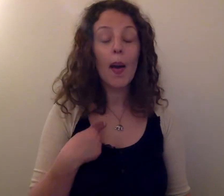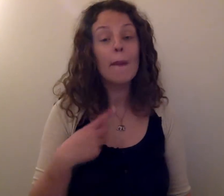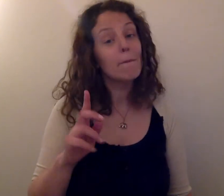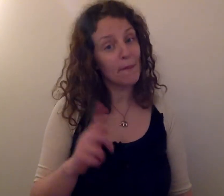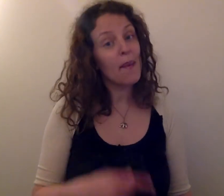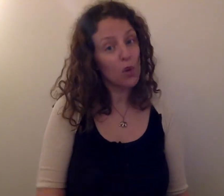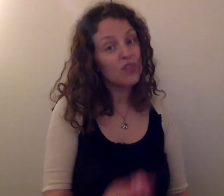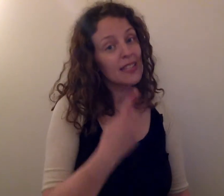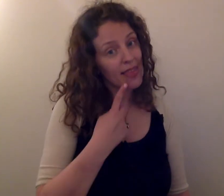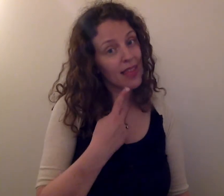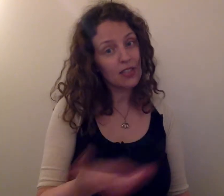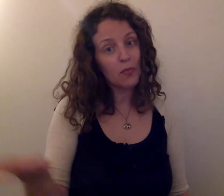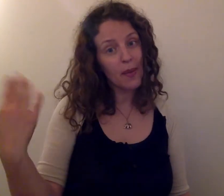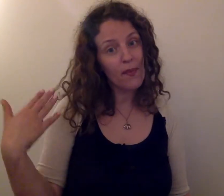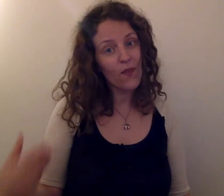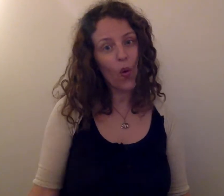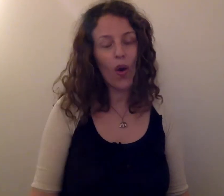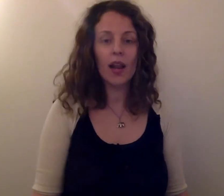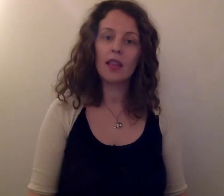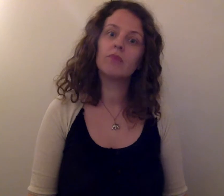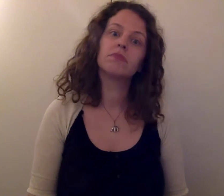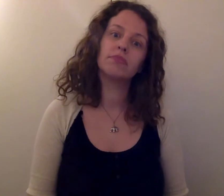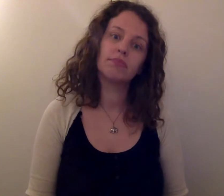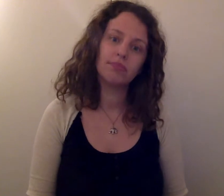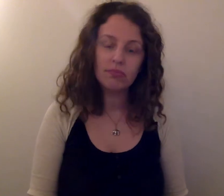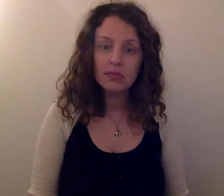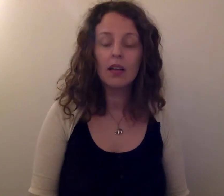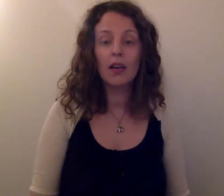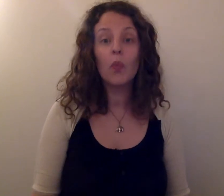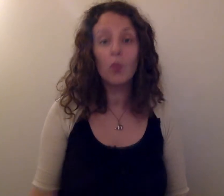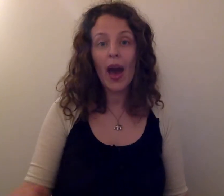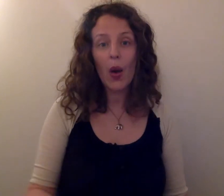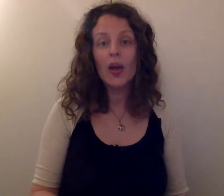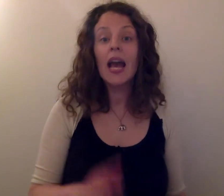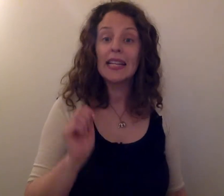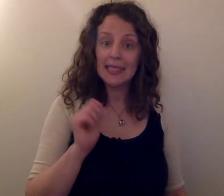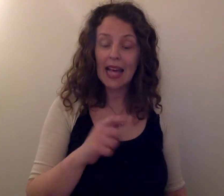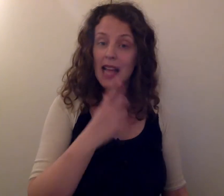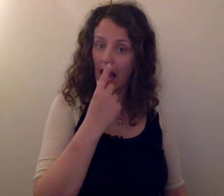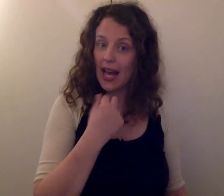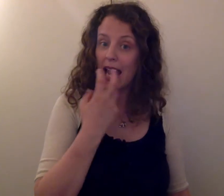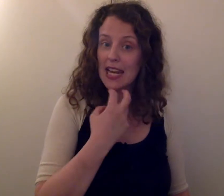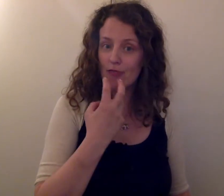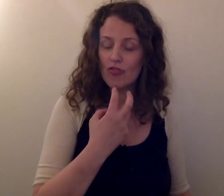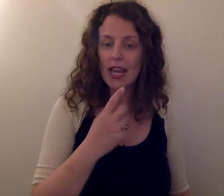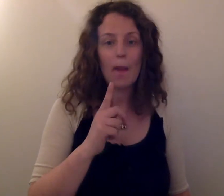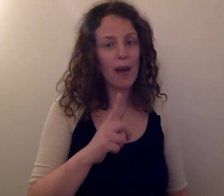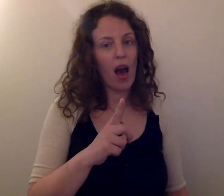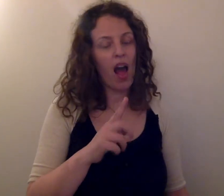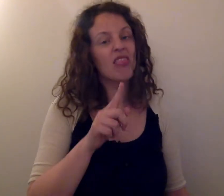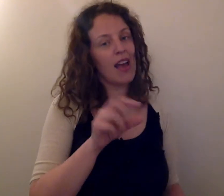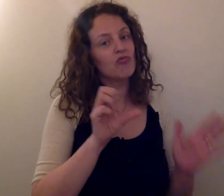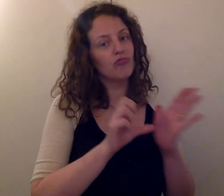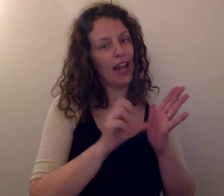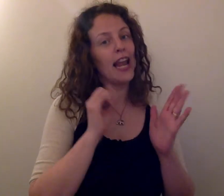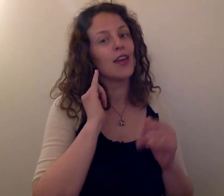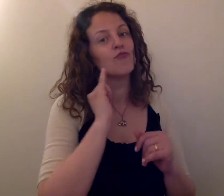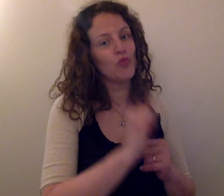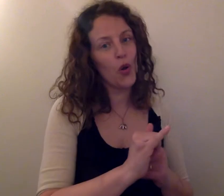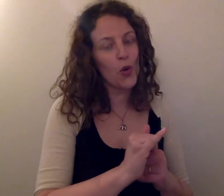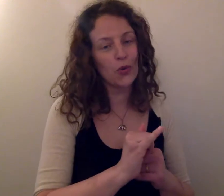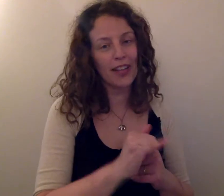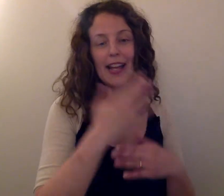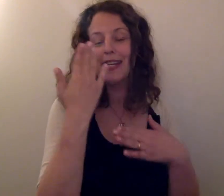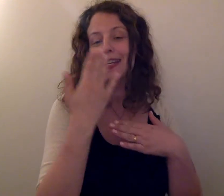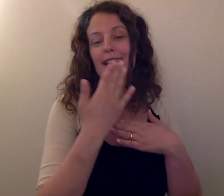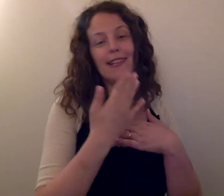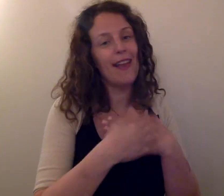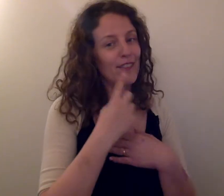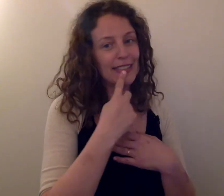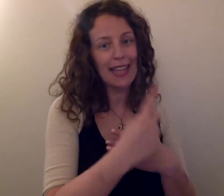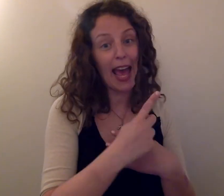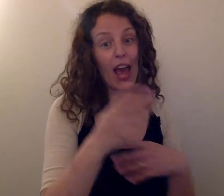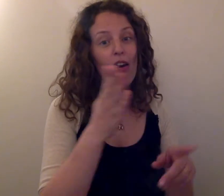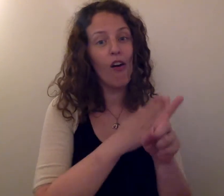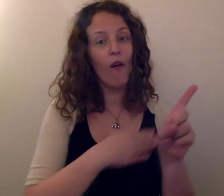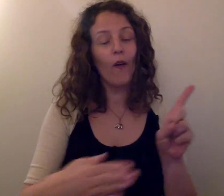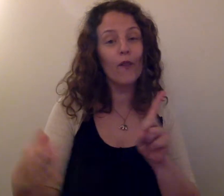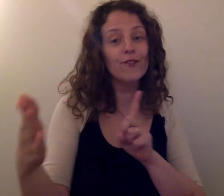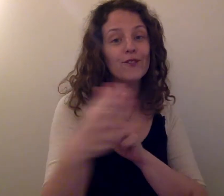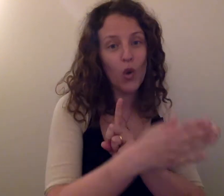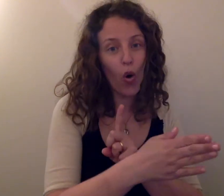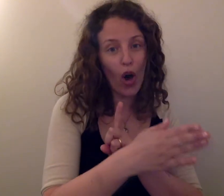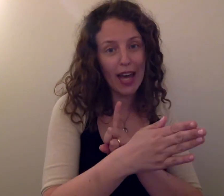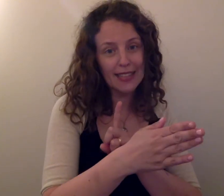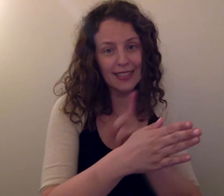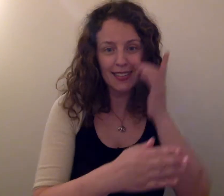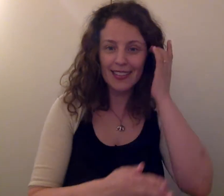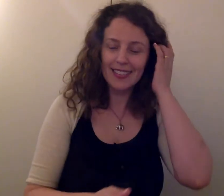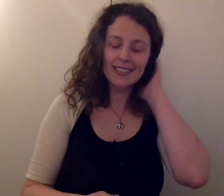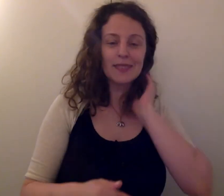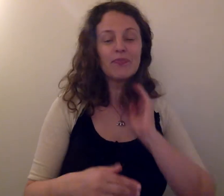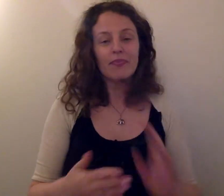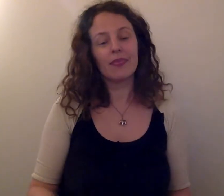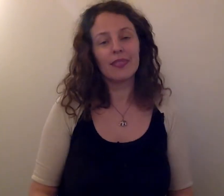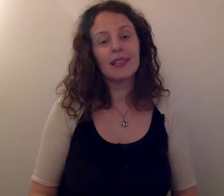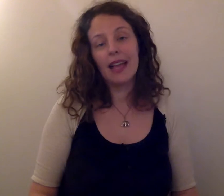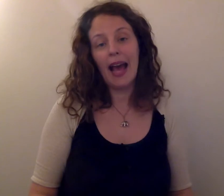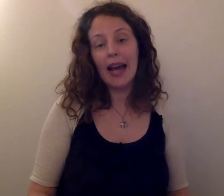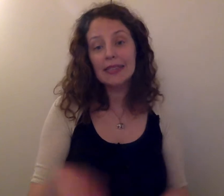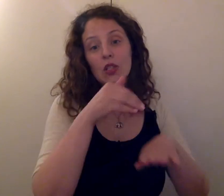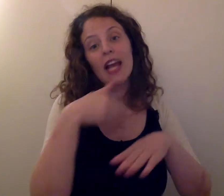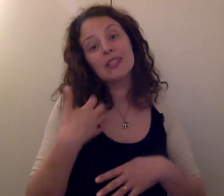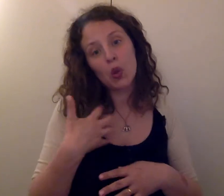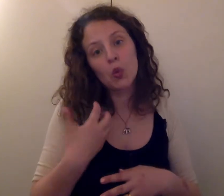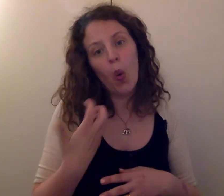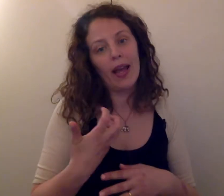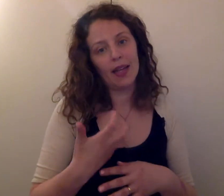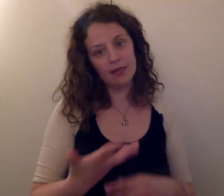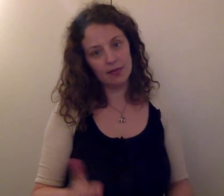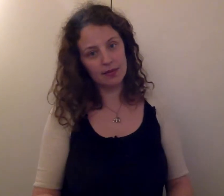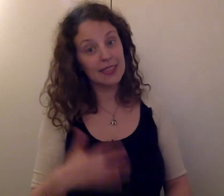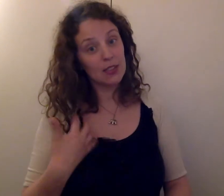People have said that to me before. Well yes I can lip read but that's really rude. Avoid saying that. It's annoying